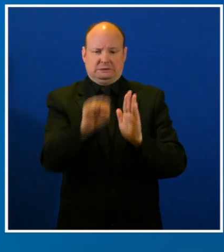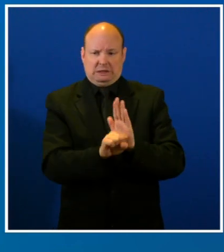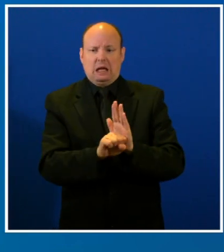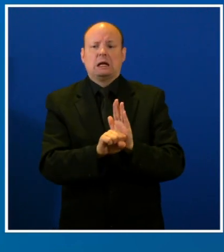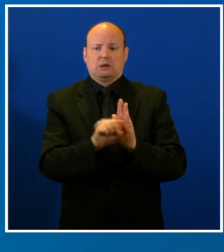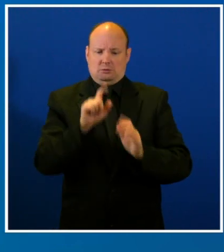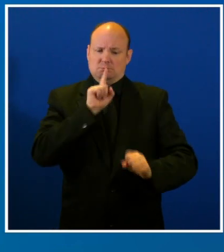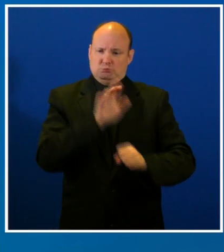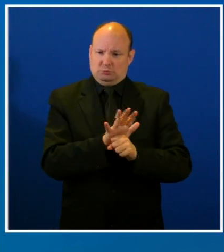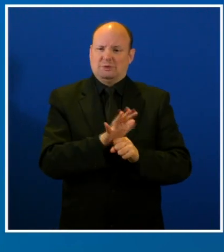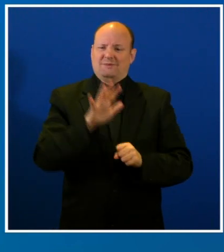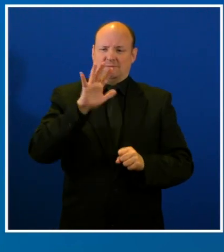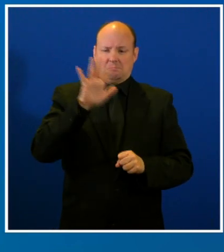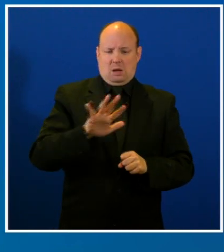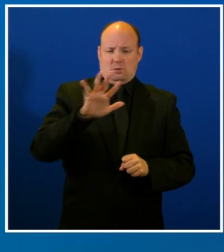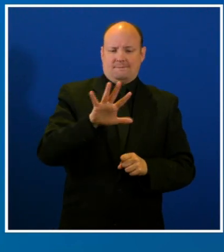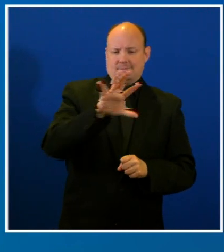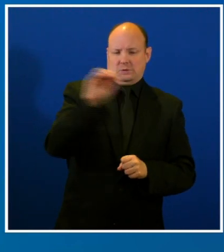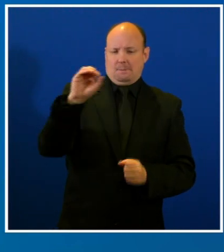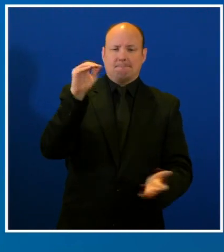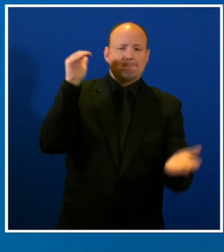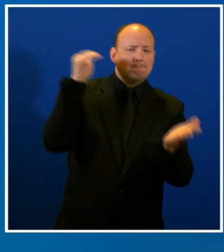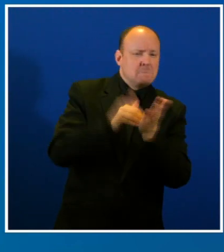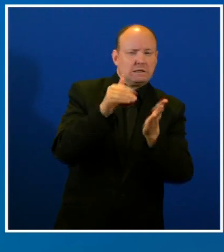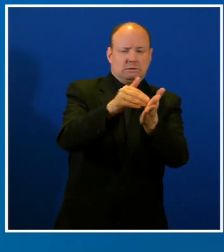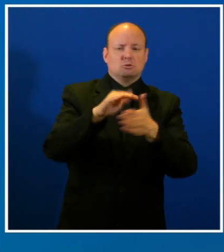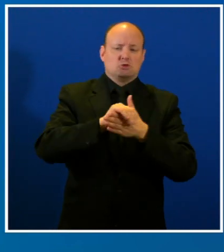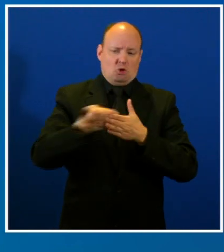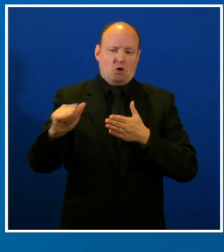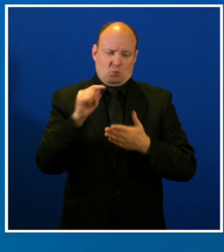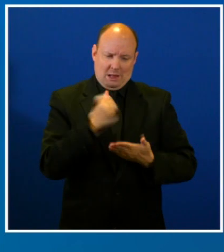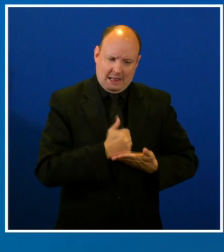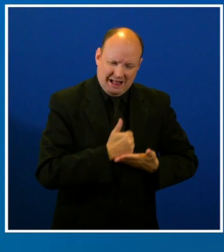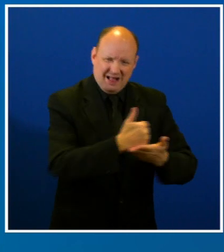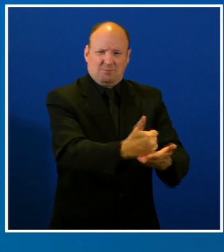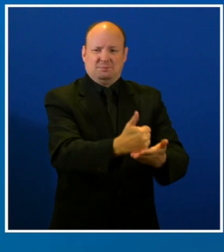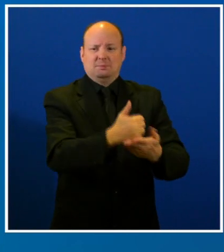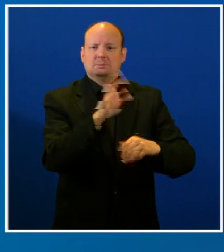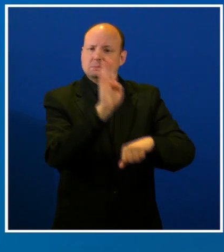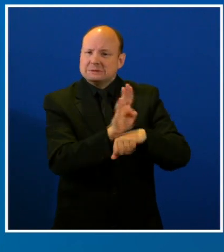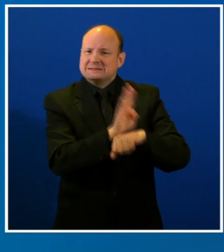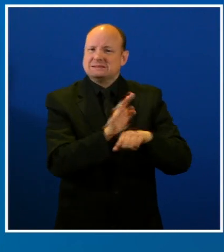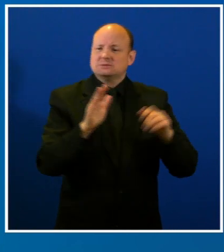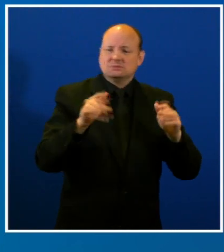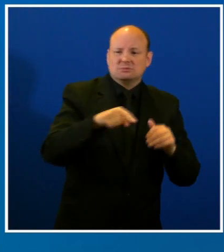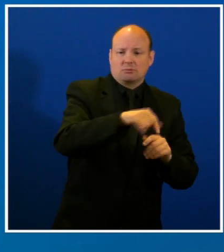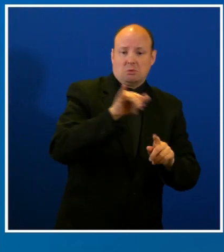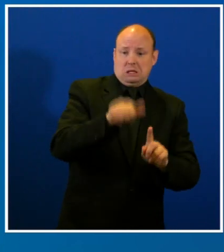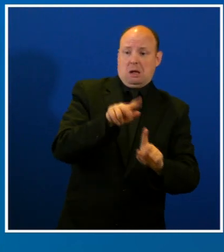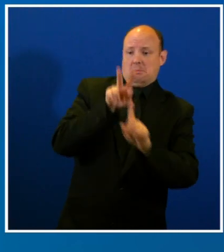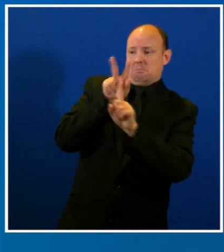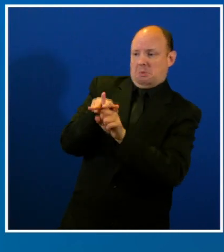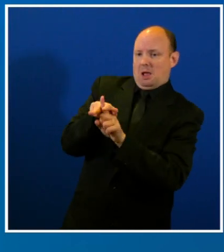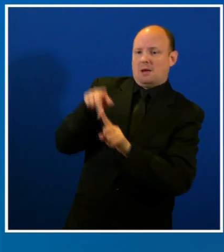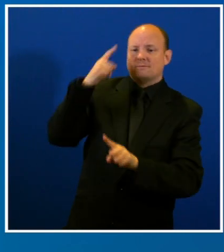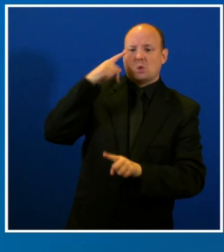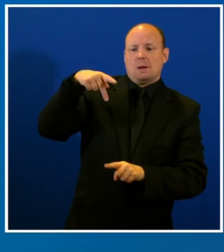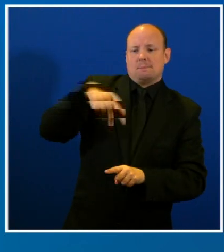million in aid. Businesses can also apply for the paycheck protection plan. Those are the forgivable loans